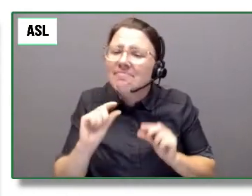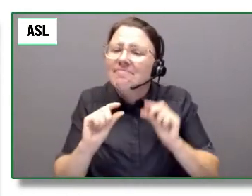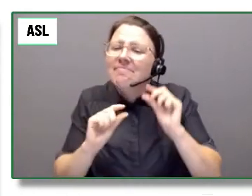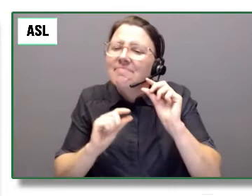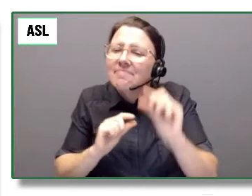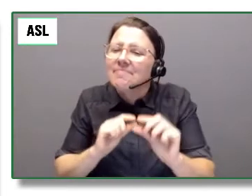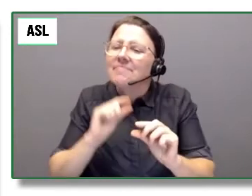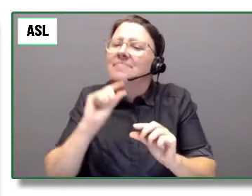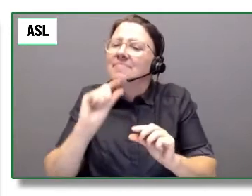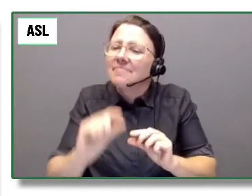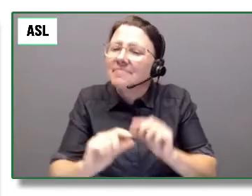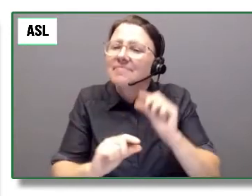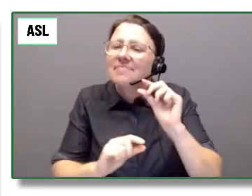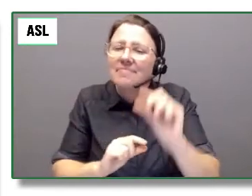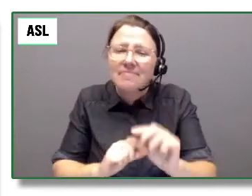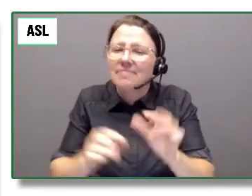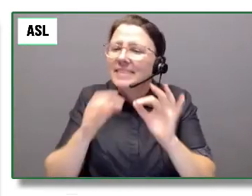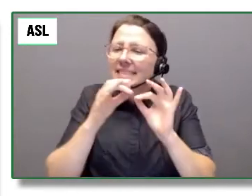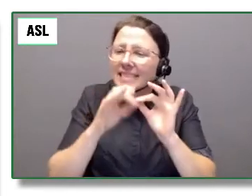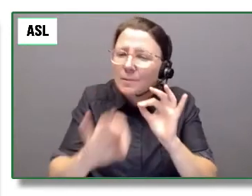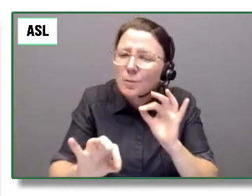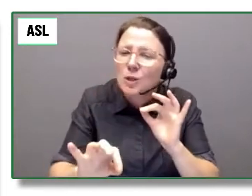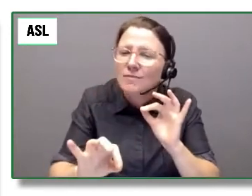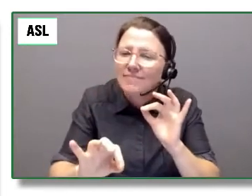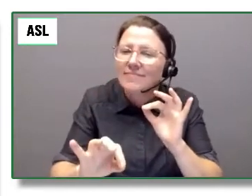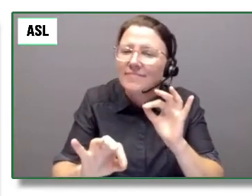we do for each other to let us know